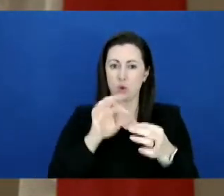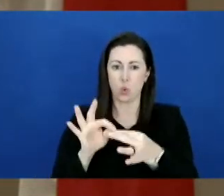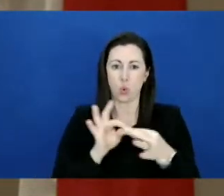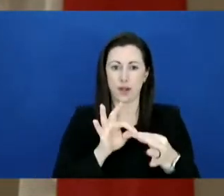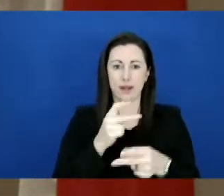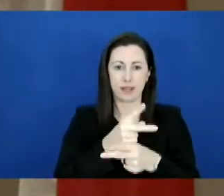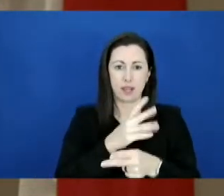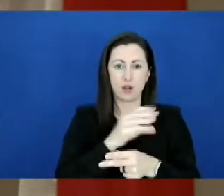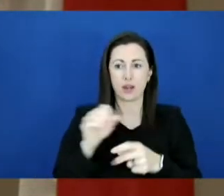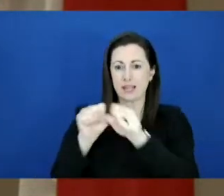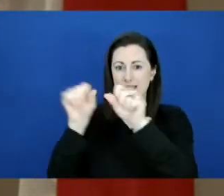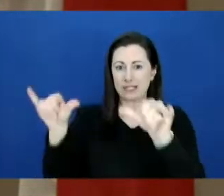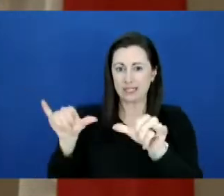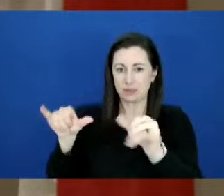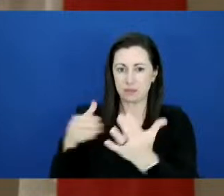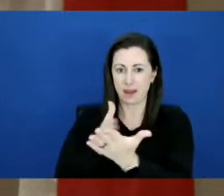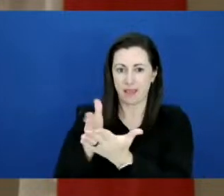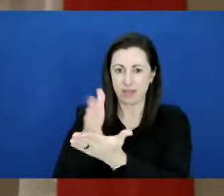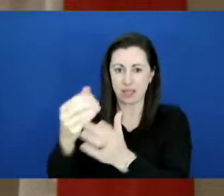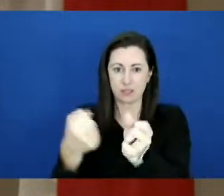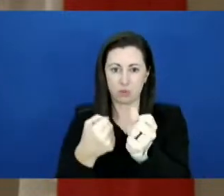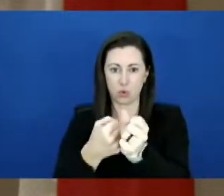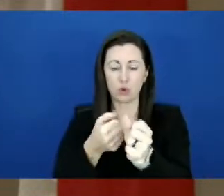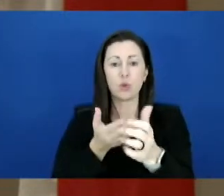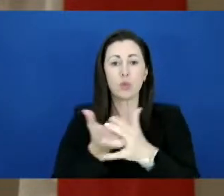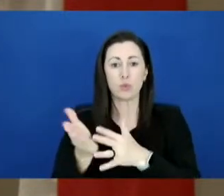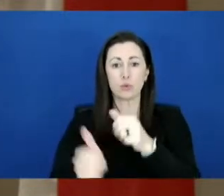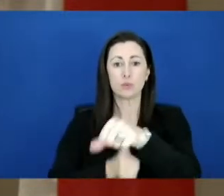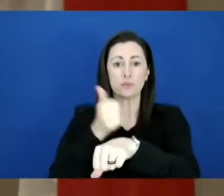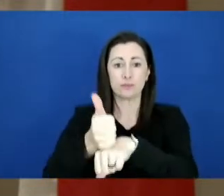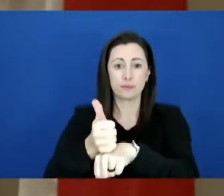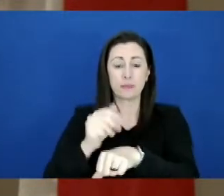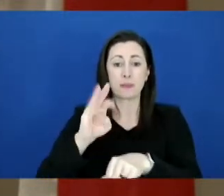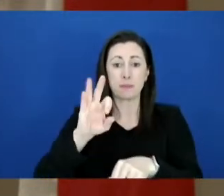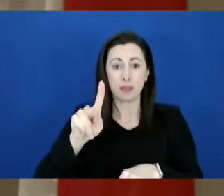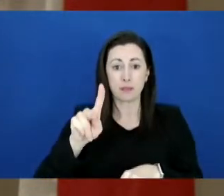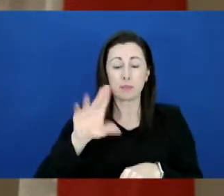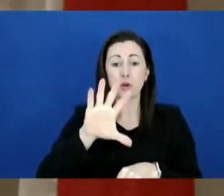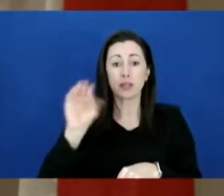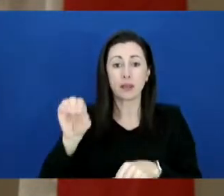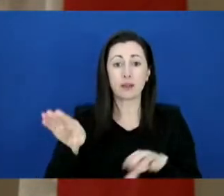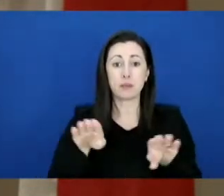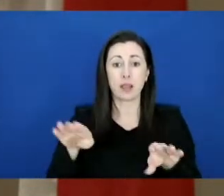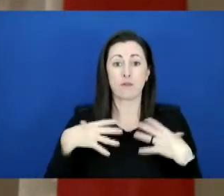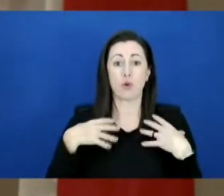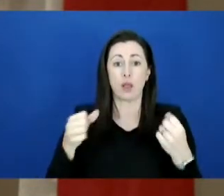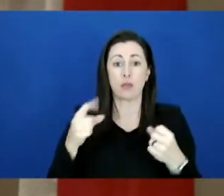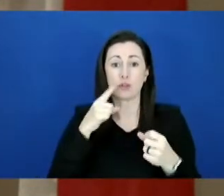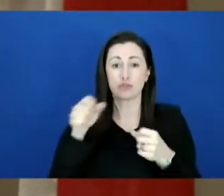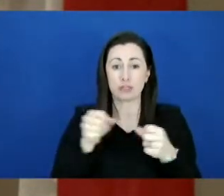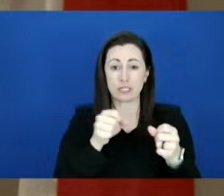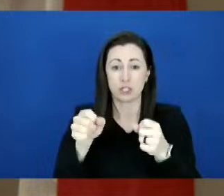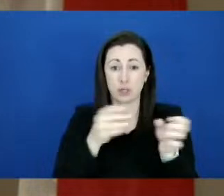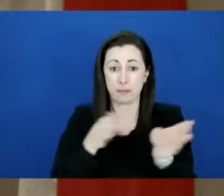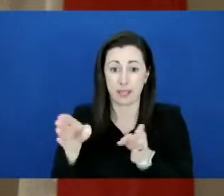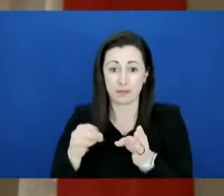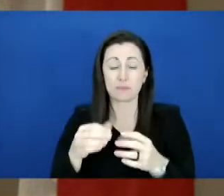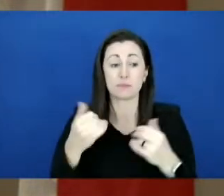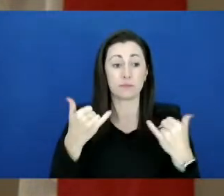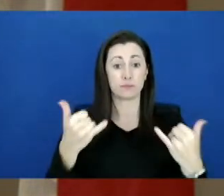CARE, AND STRENGTHEN COORDINATED CARE AND SYSTEM NAVIGATION